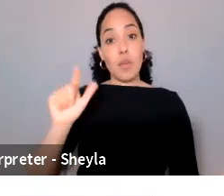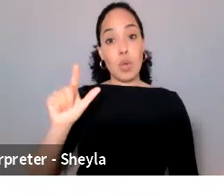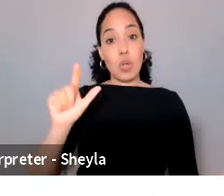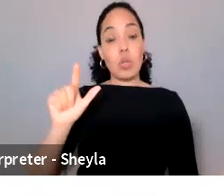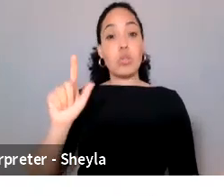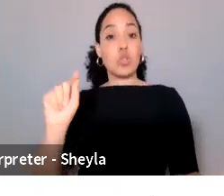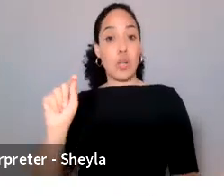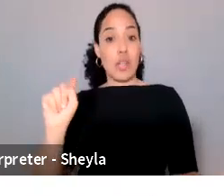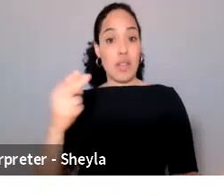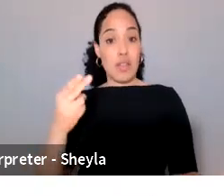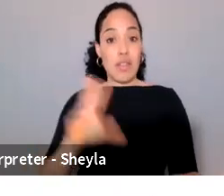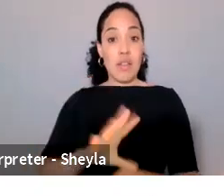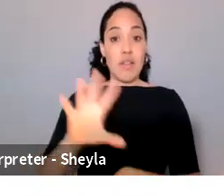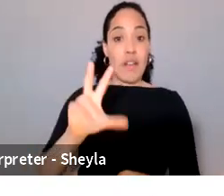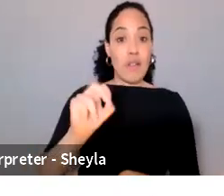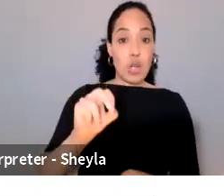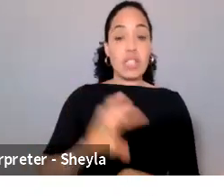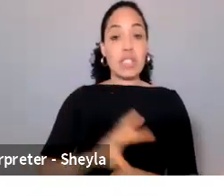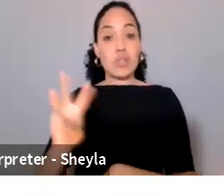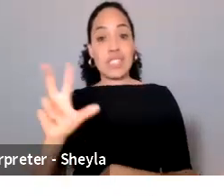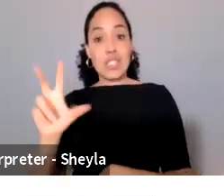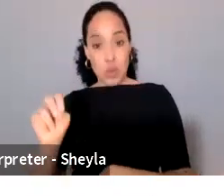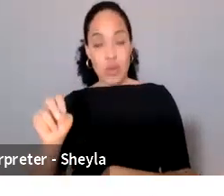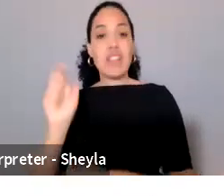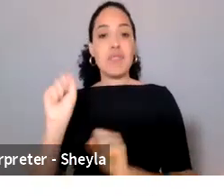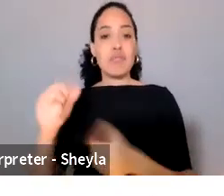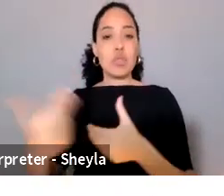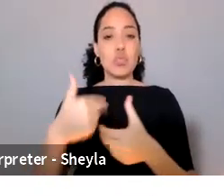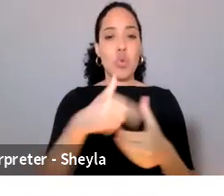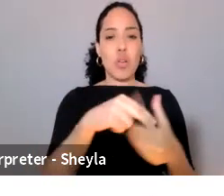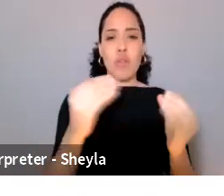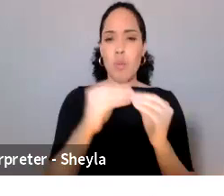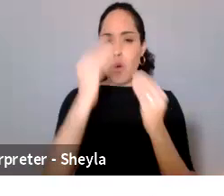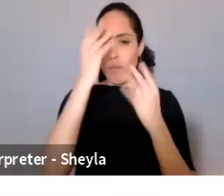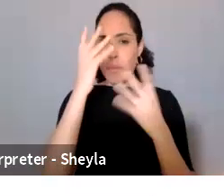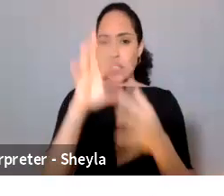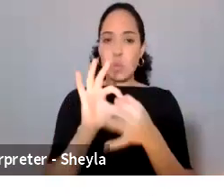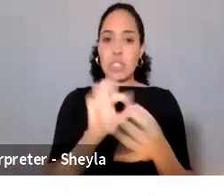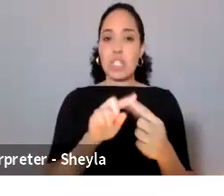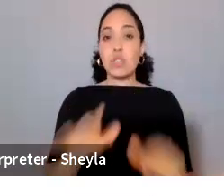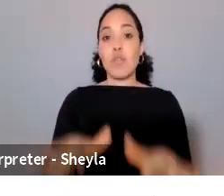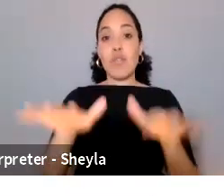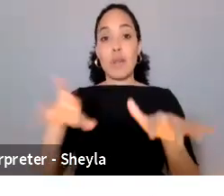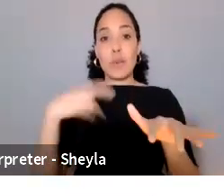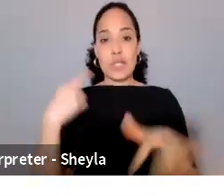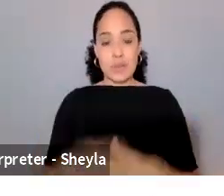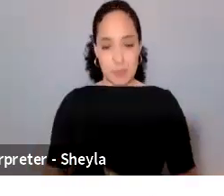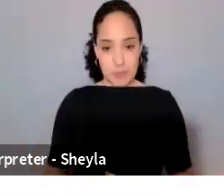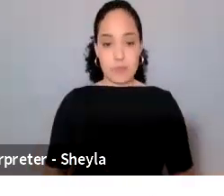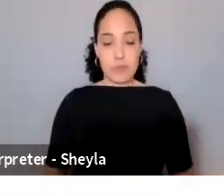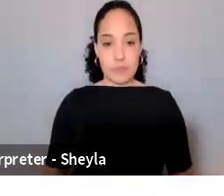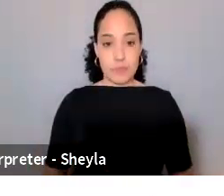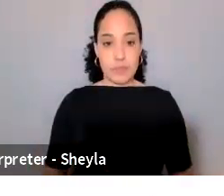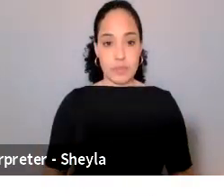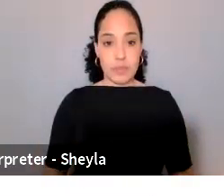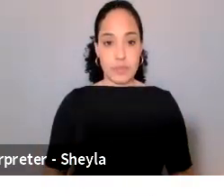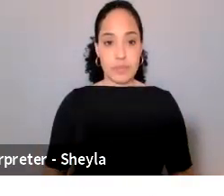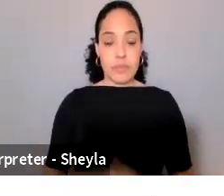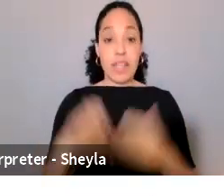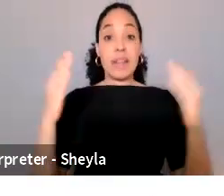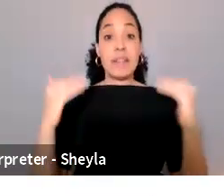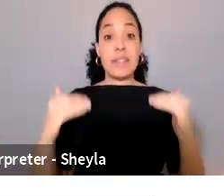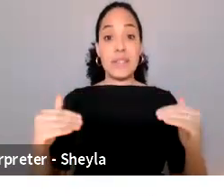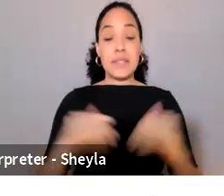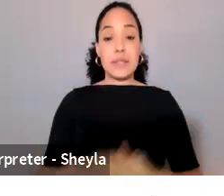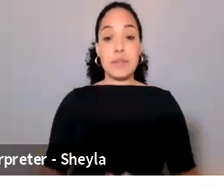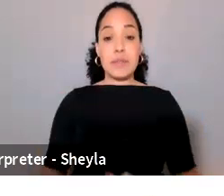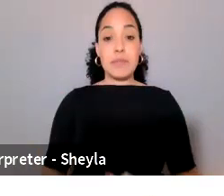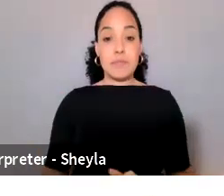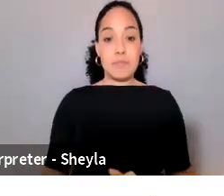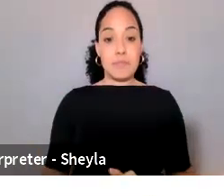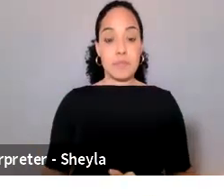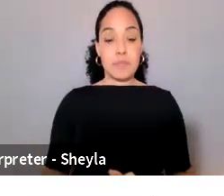more information about the flood risk can we go to the next slide please all right so Colorado is no